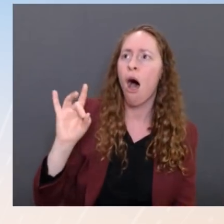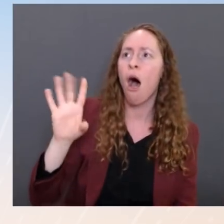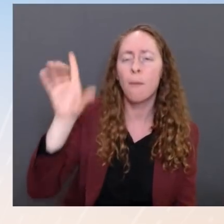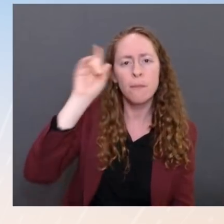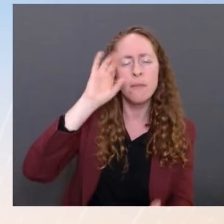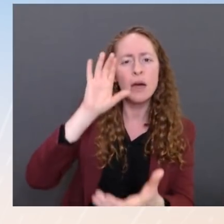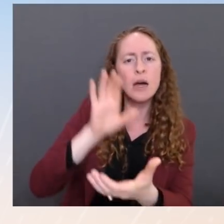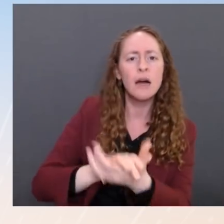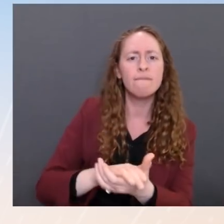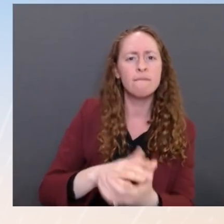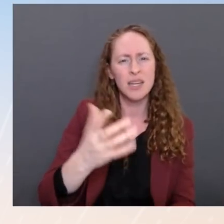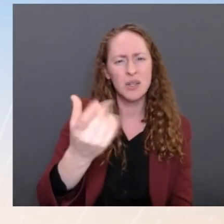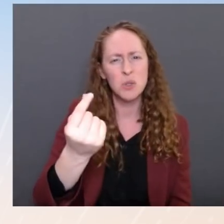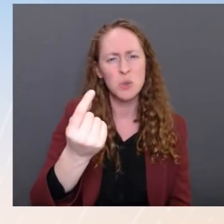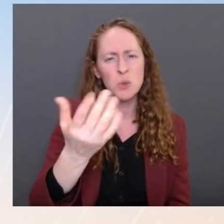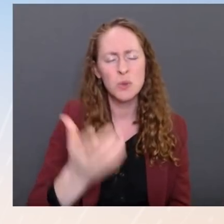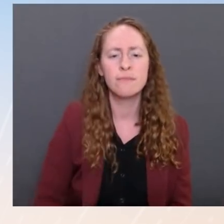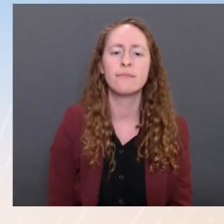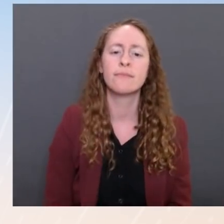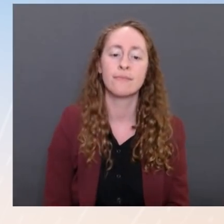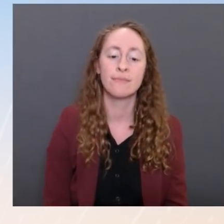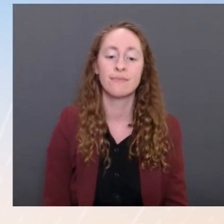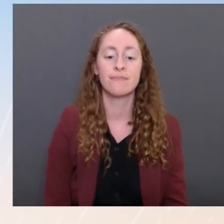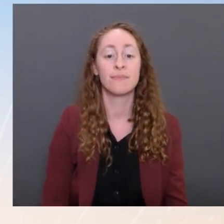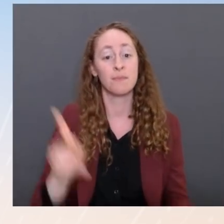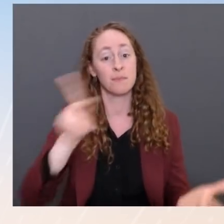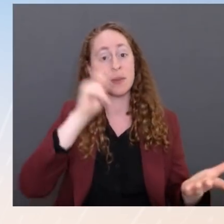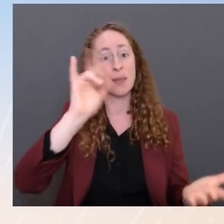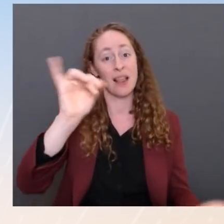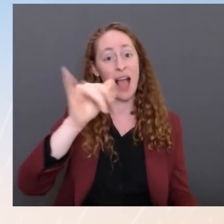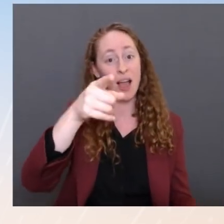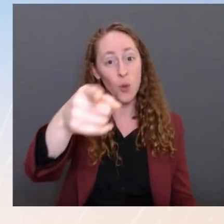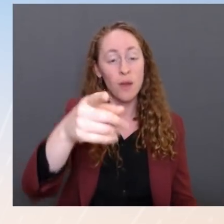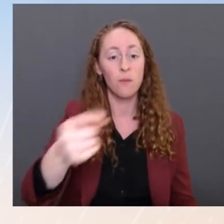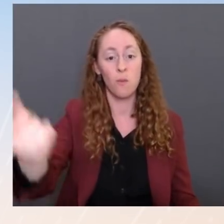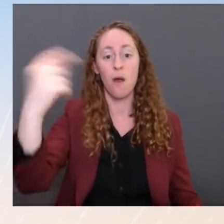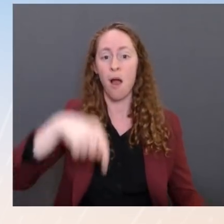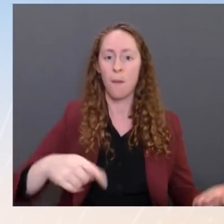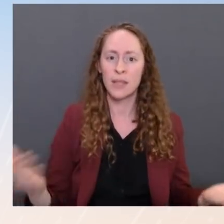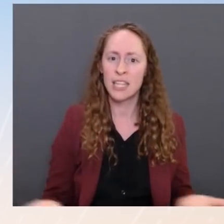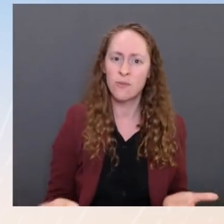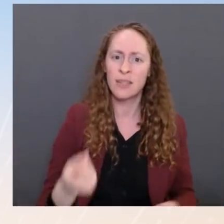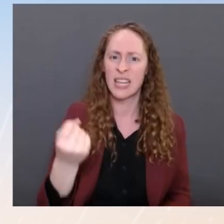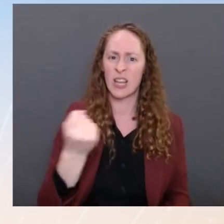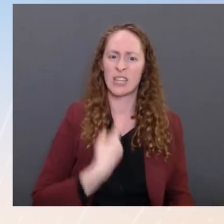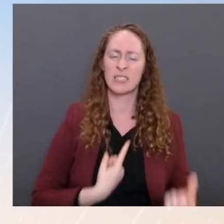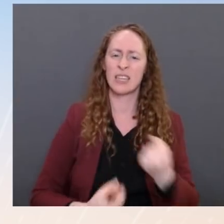And you ask -- coming here and asking tough questions is an important part of that. I would say that, you know,